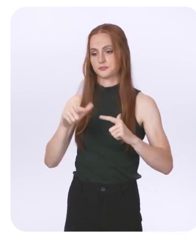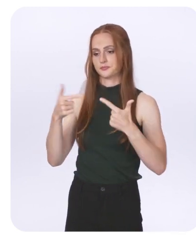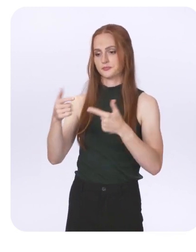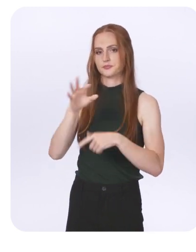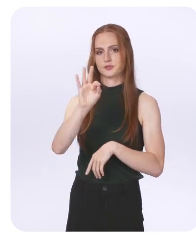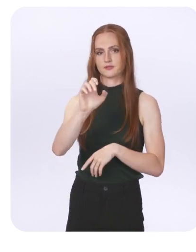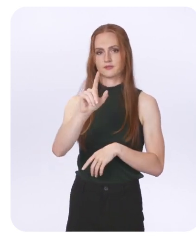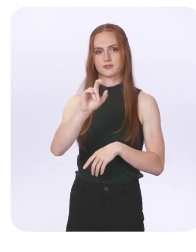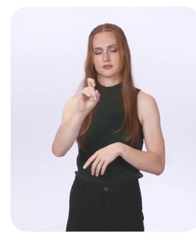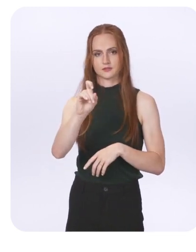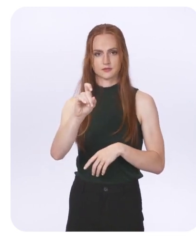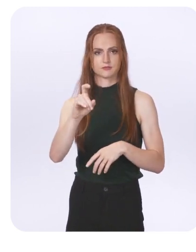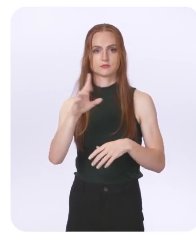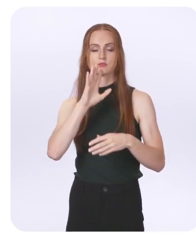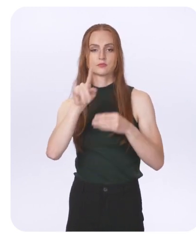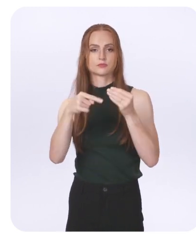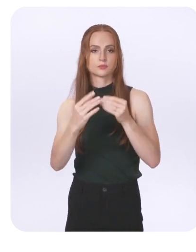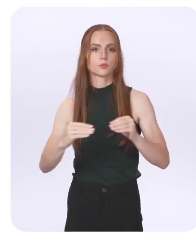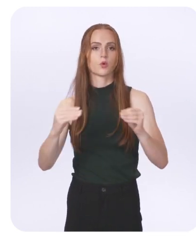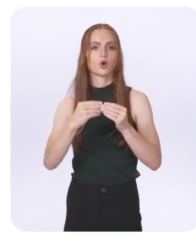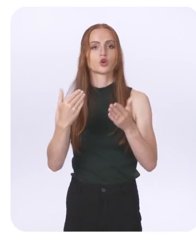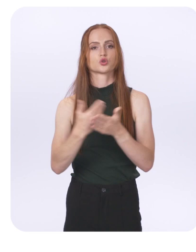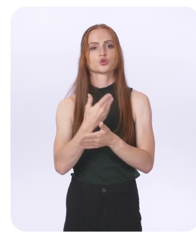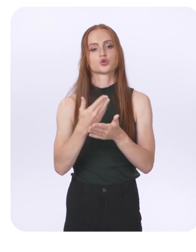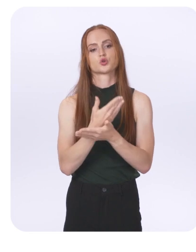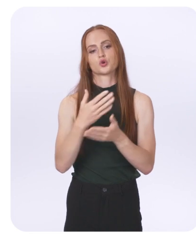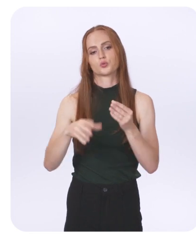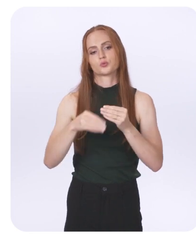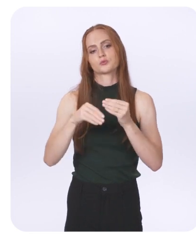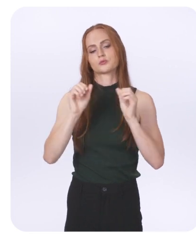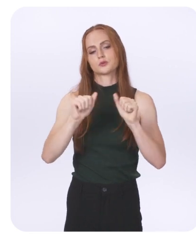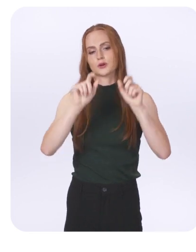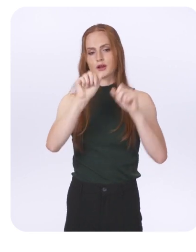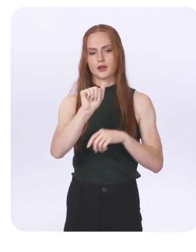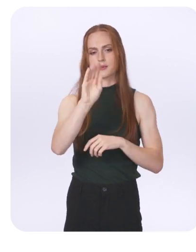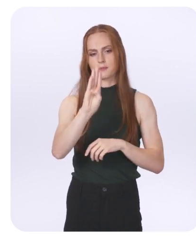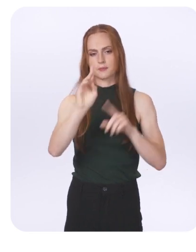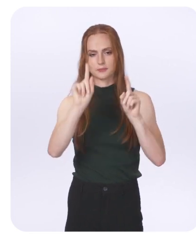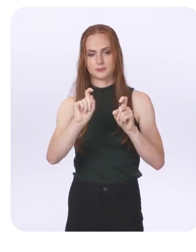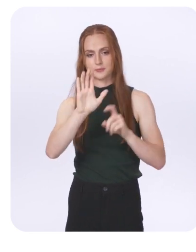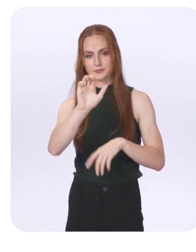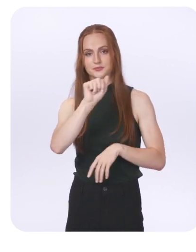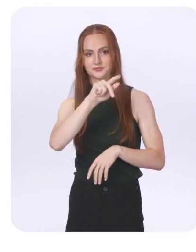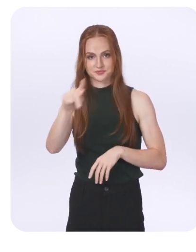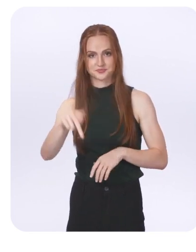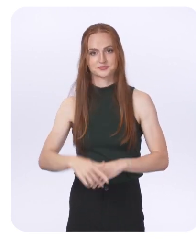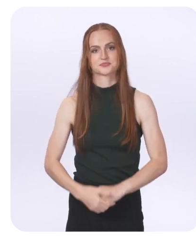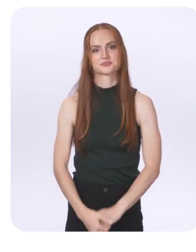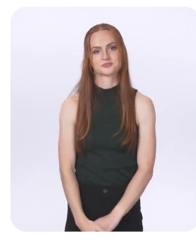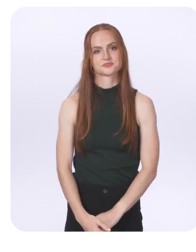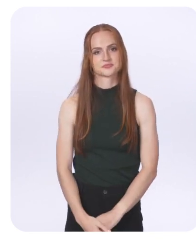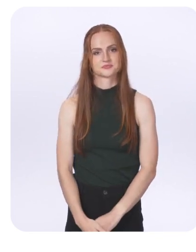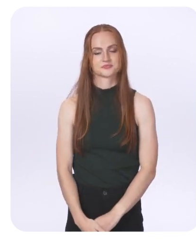how can I make sure that I have the best price for my app at all times? This is an important question to ask over the lifecycle of your app,